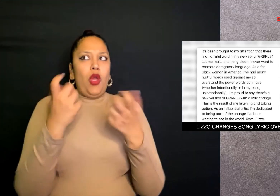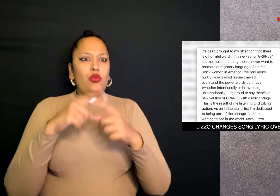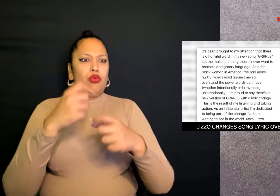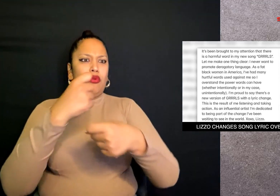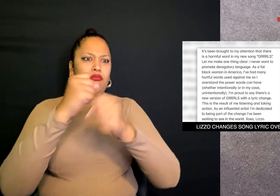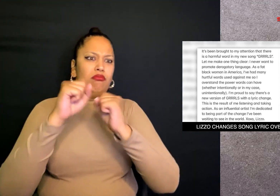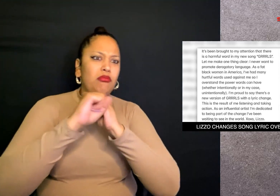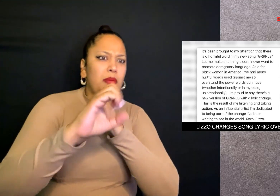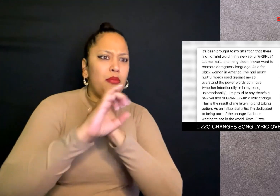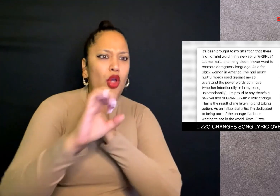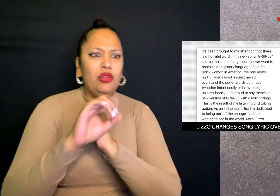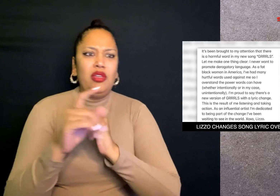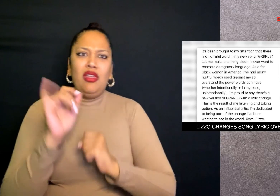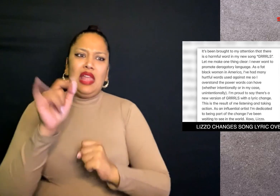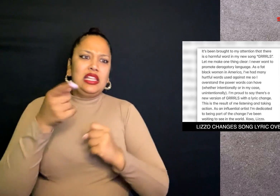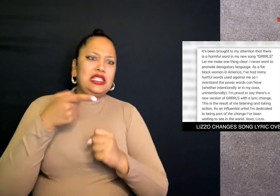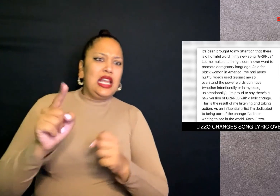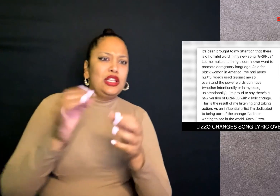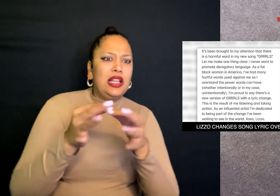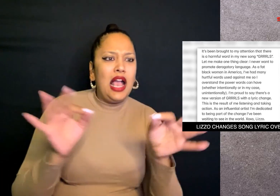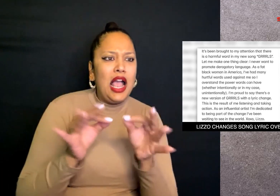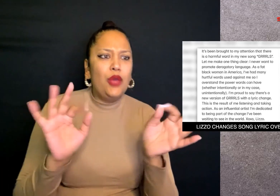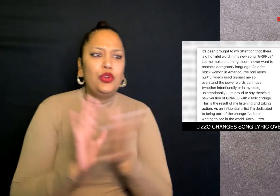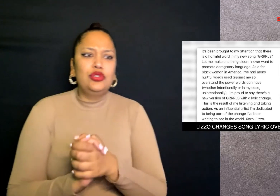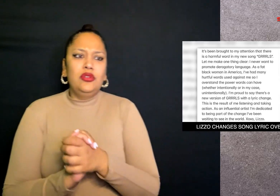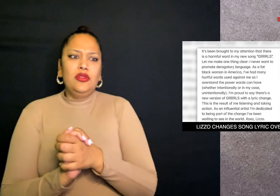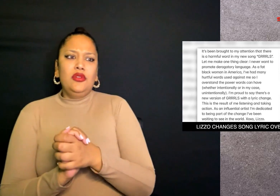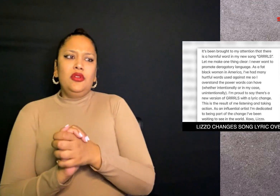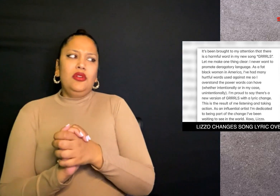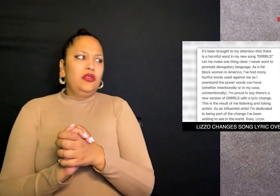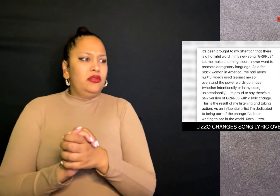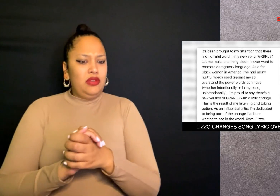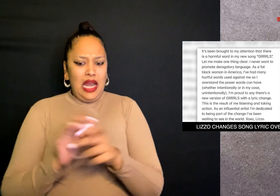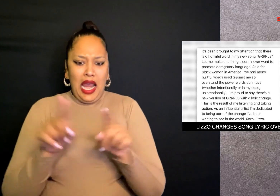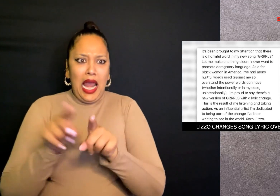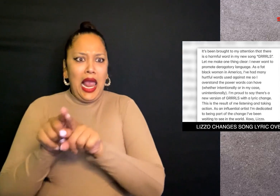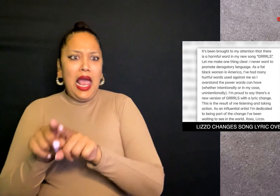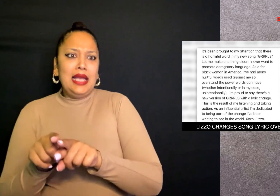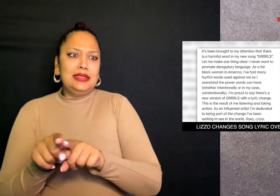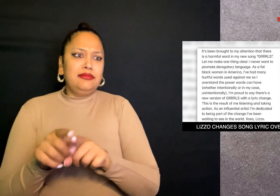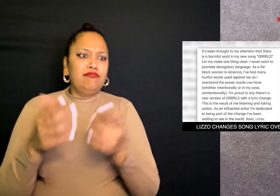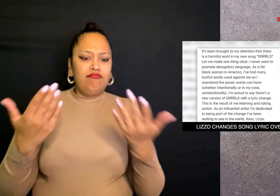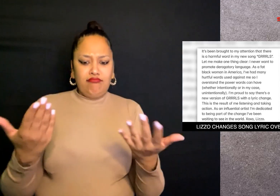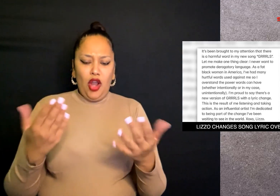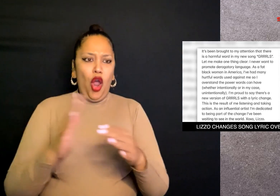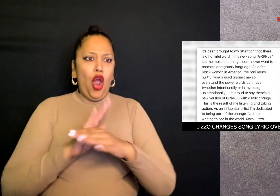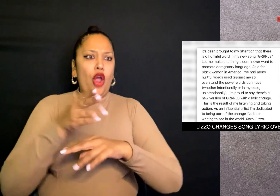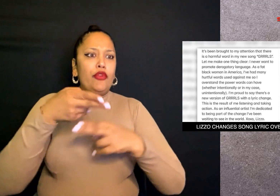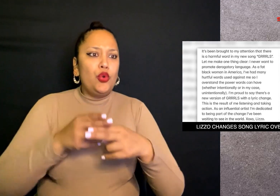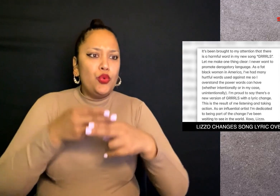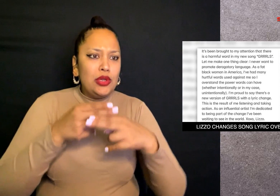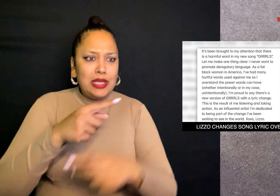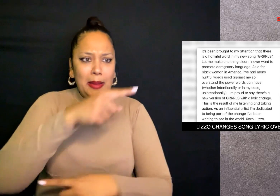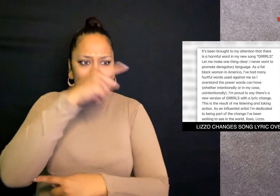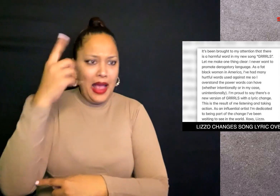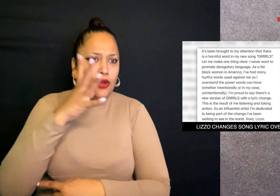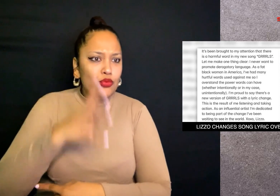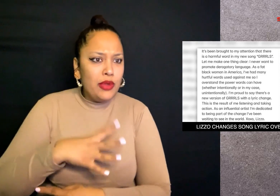with it she said she never wants to promote derogatory language and that as an overweight